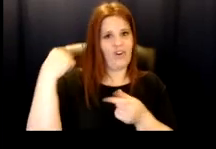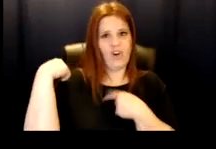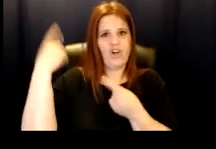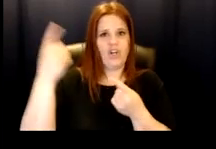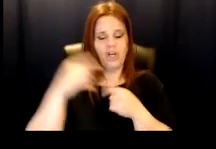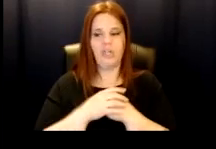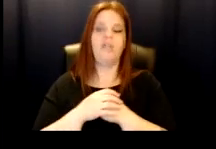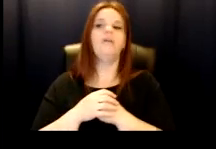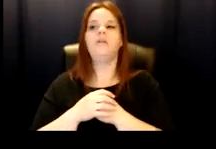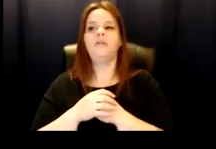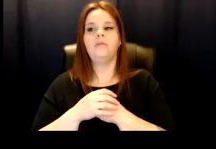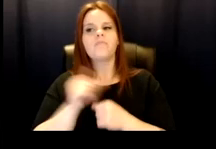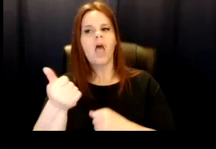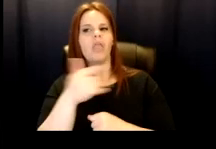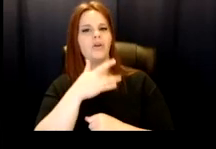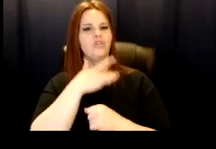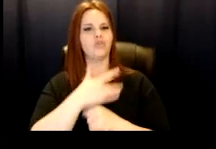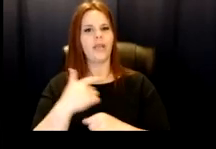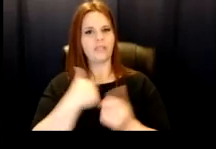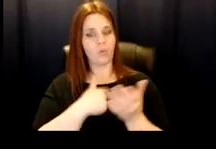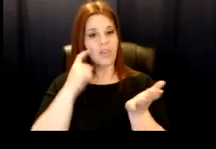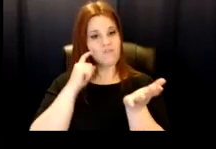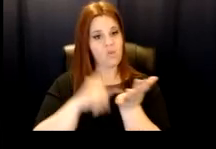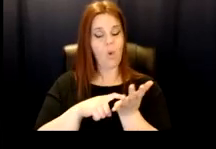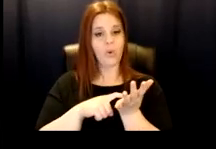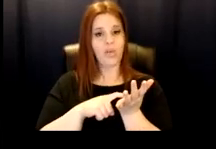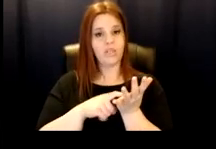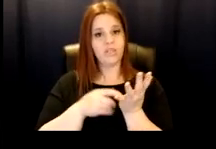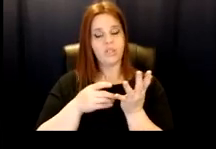Other trends that we have seen, related to the expansion of telework, include increases